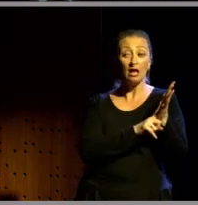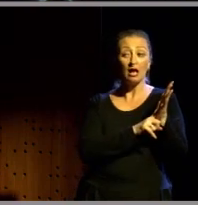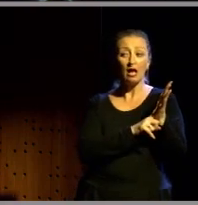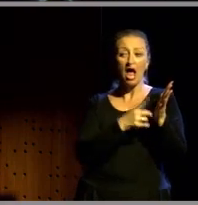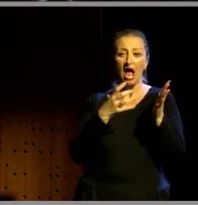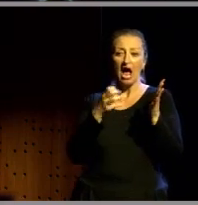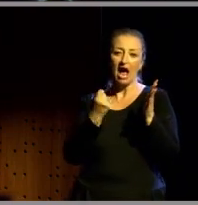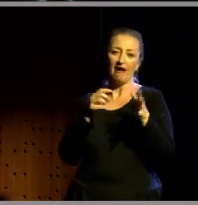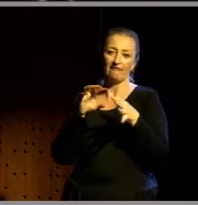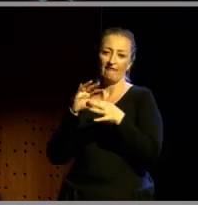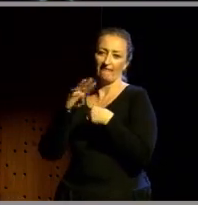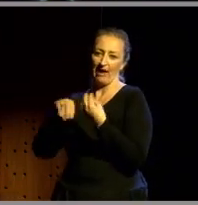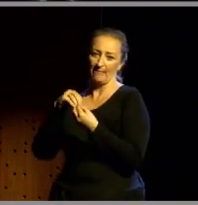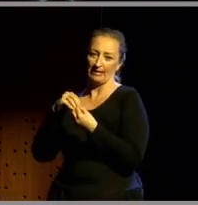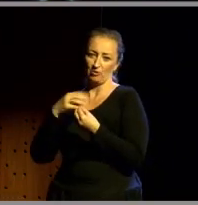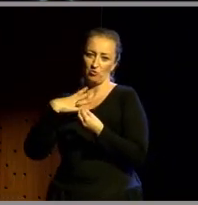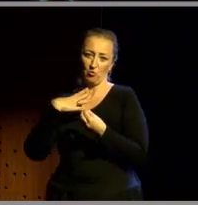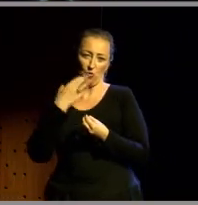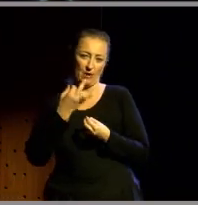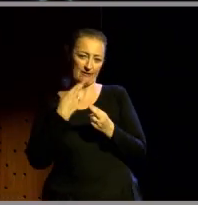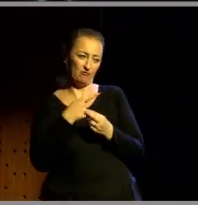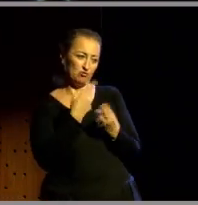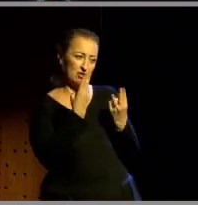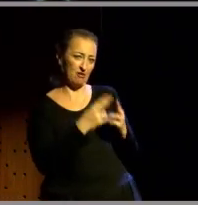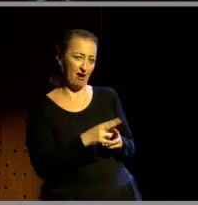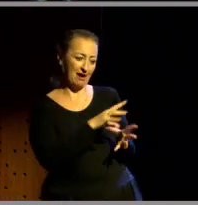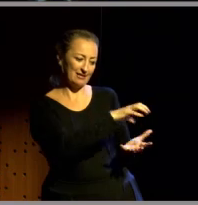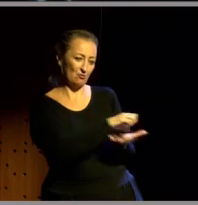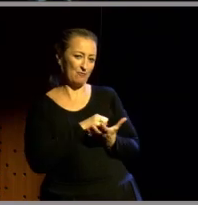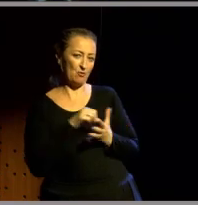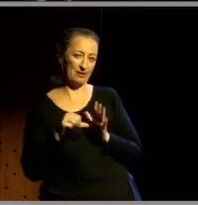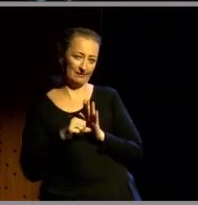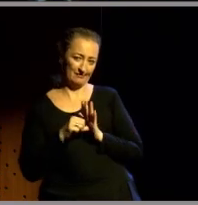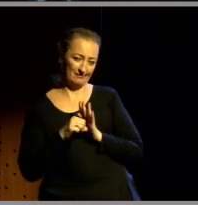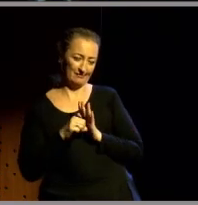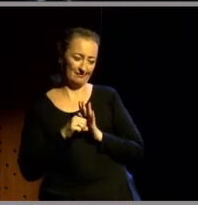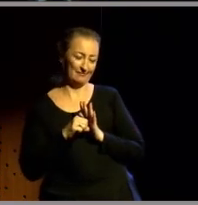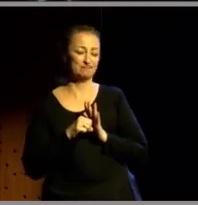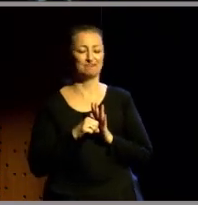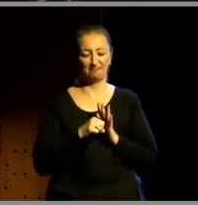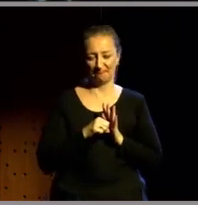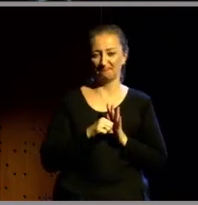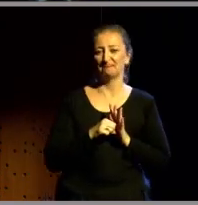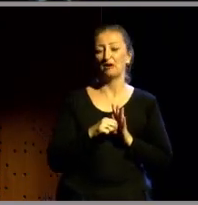AUDIENCE: And as you travel across these